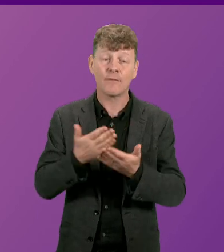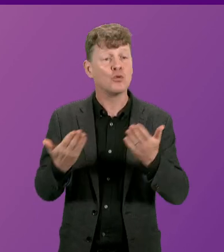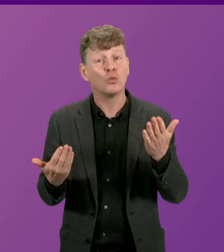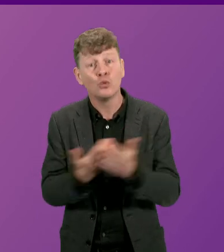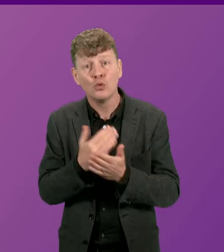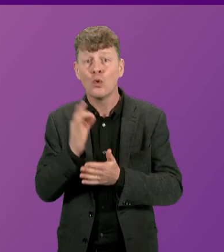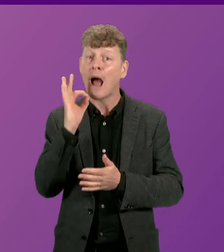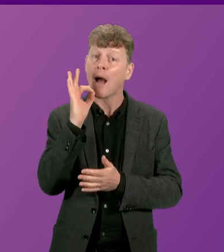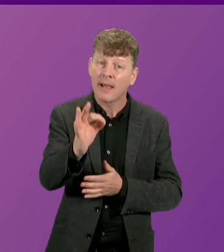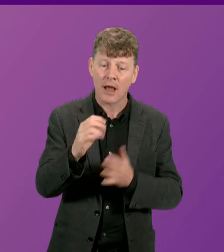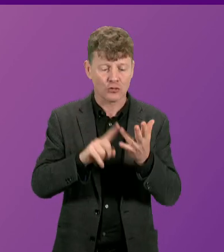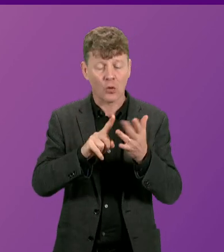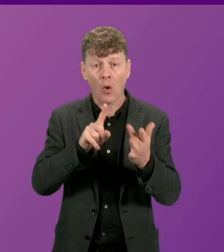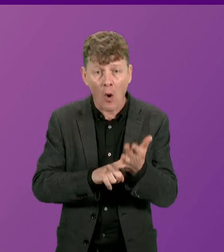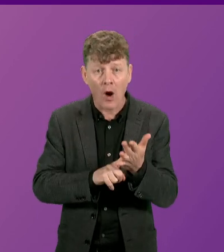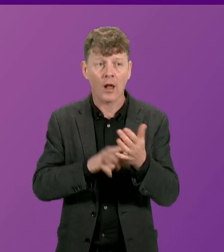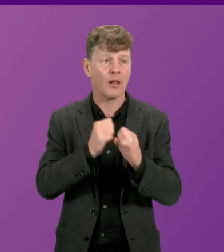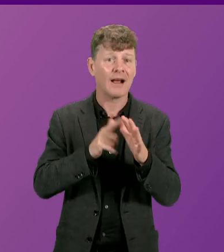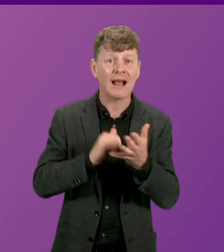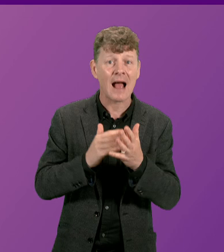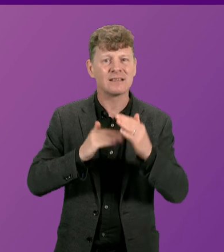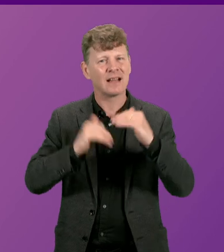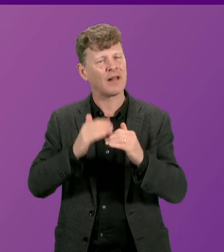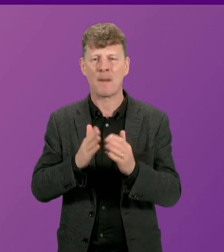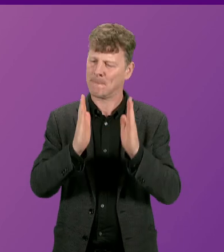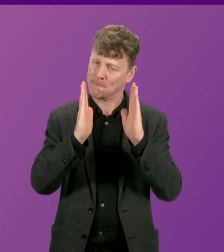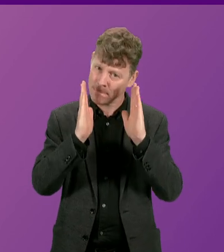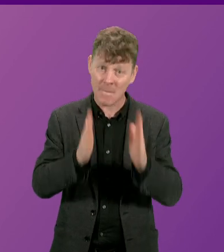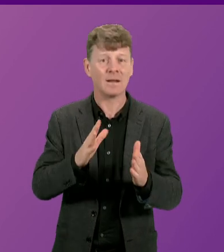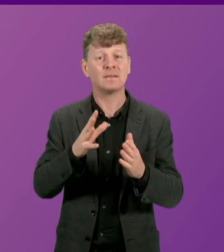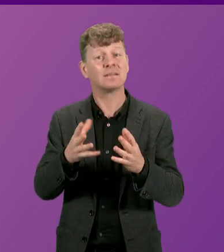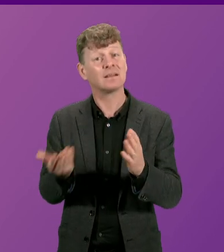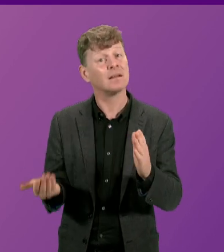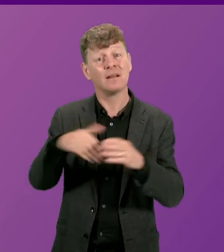oil and gas developments has to have associated with it a very detailed and